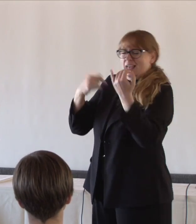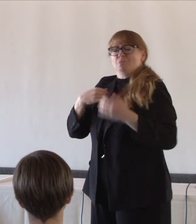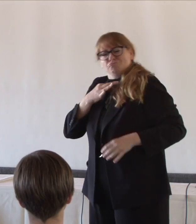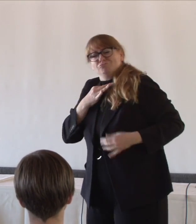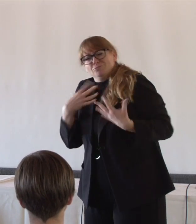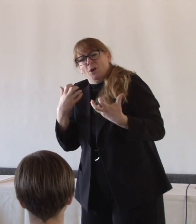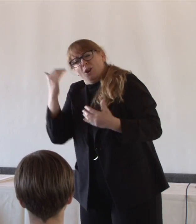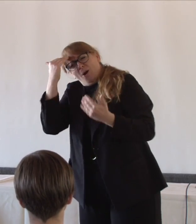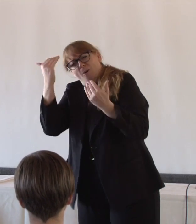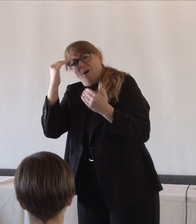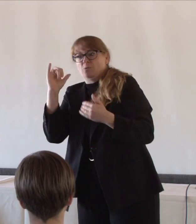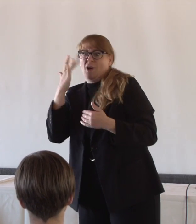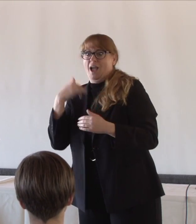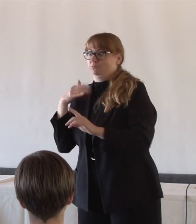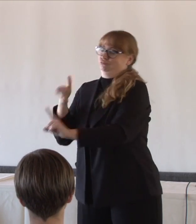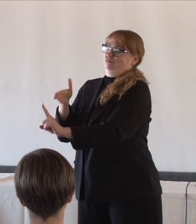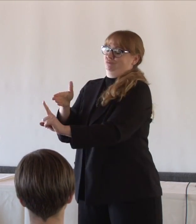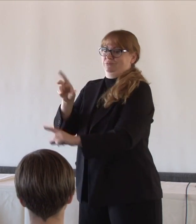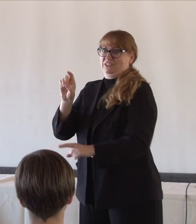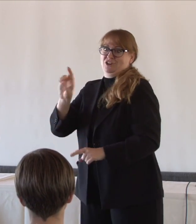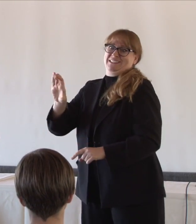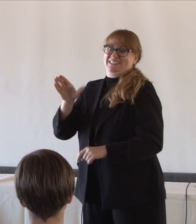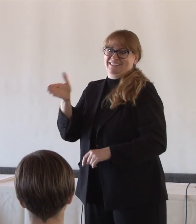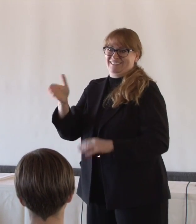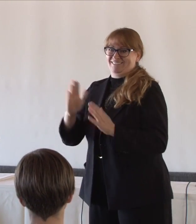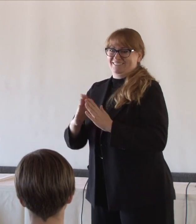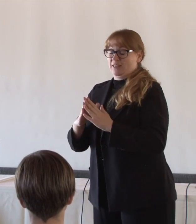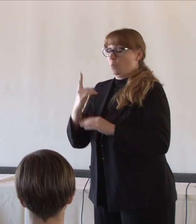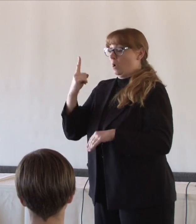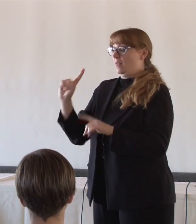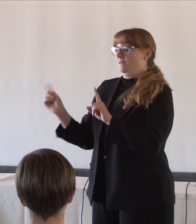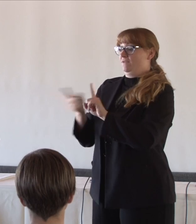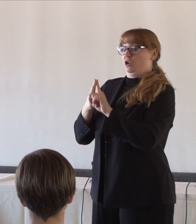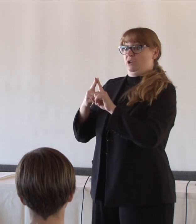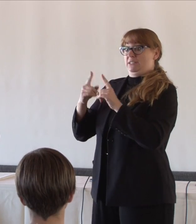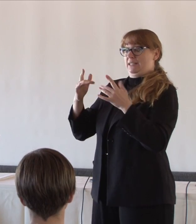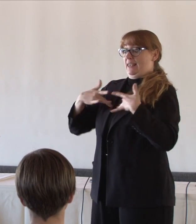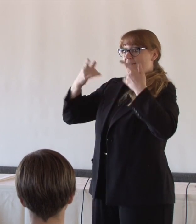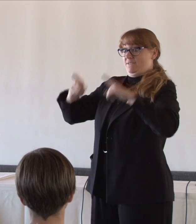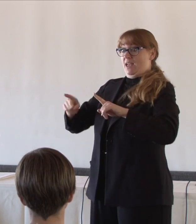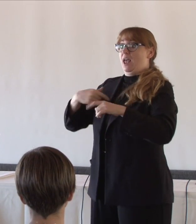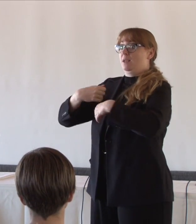What her ideas were. And one of the first events that I created was the